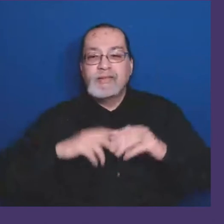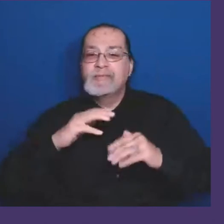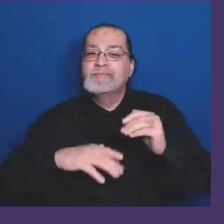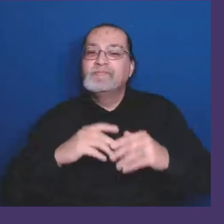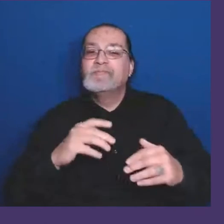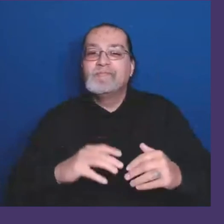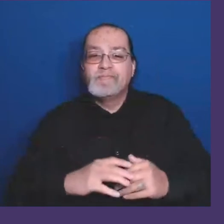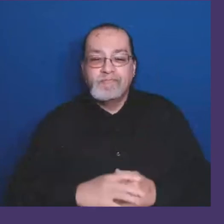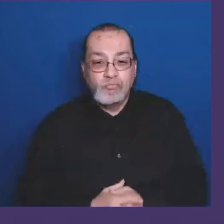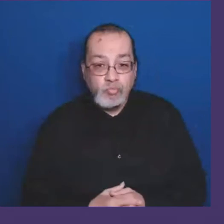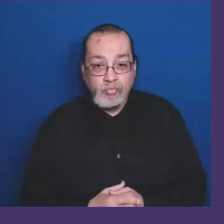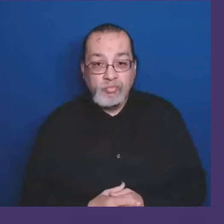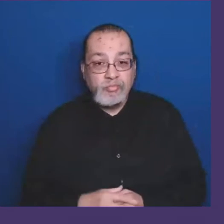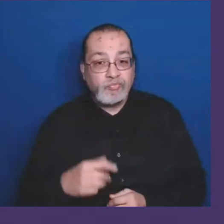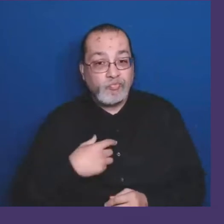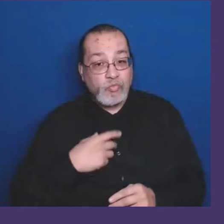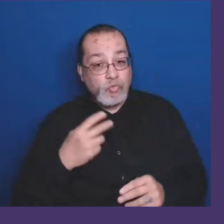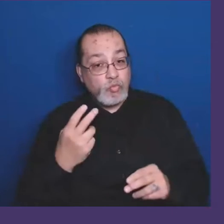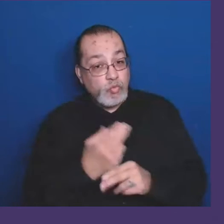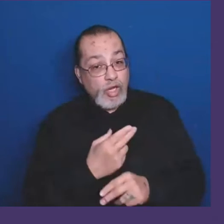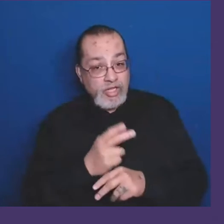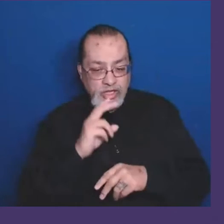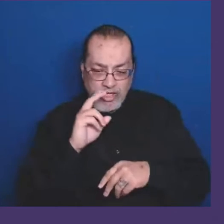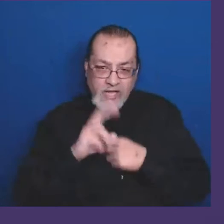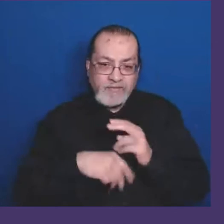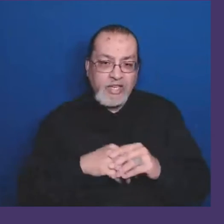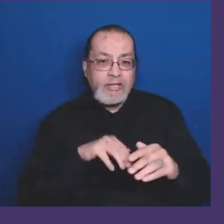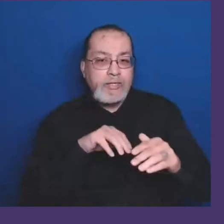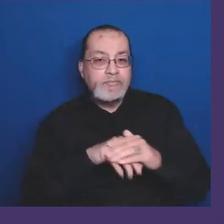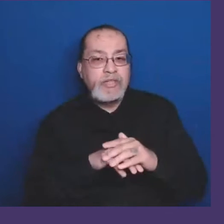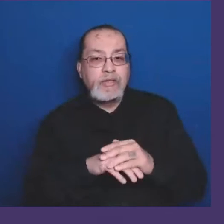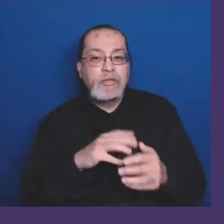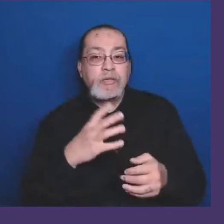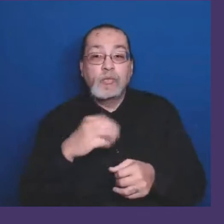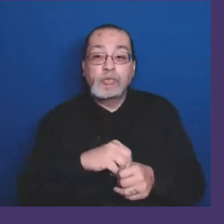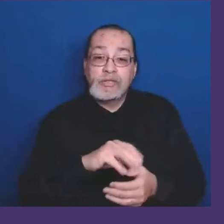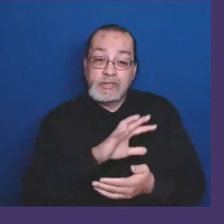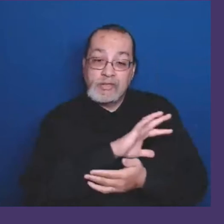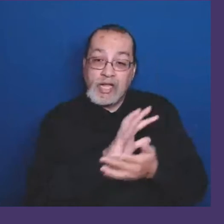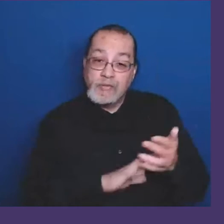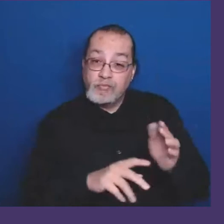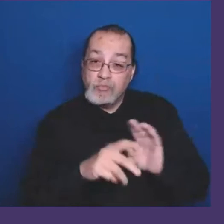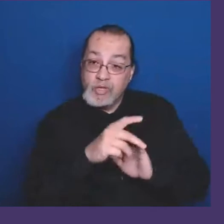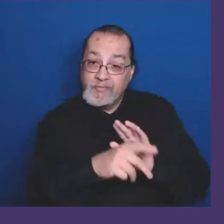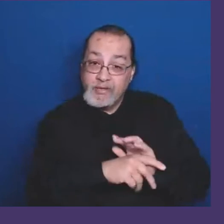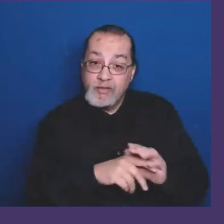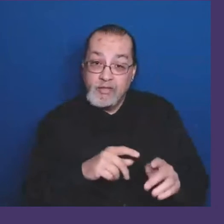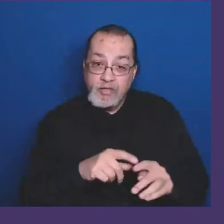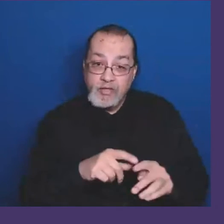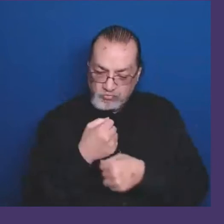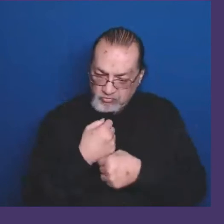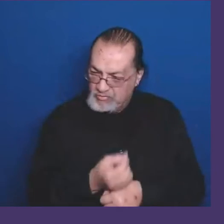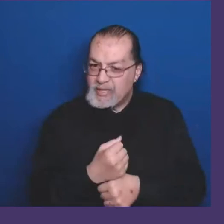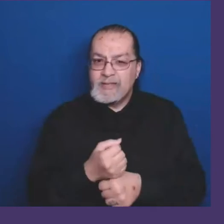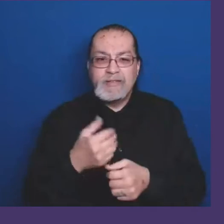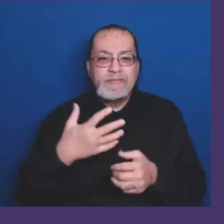and inclusive design principles to create spaces that are usable and comfortable for everyone.